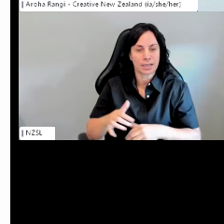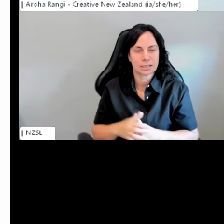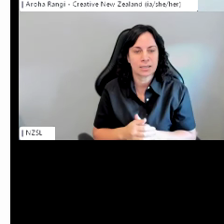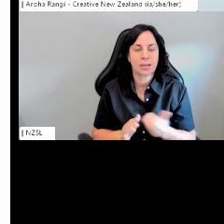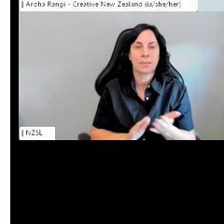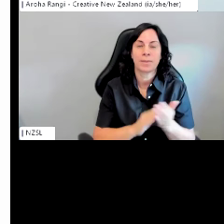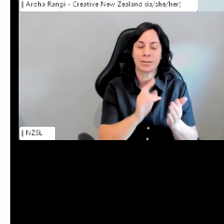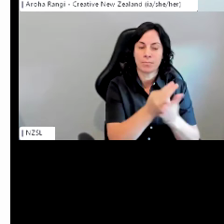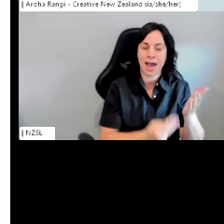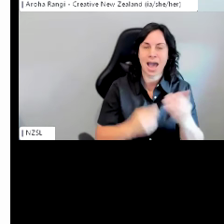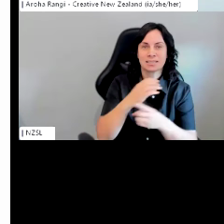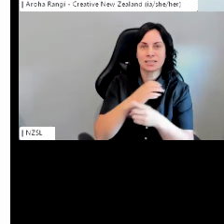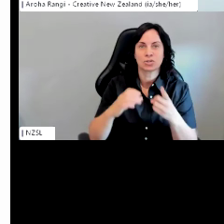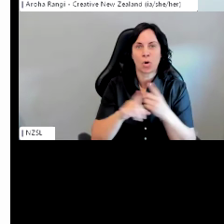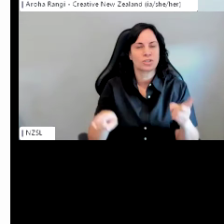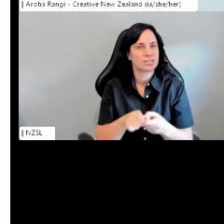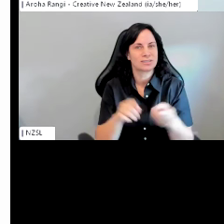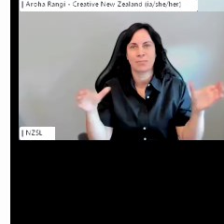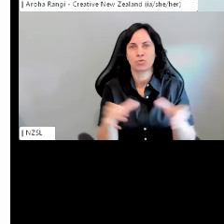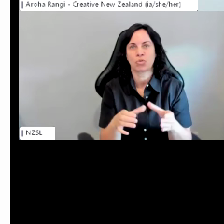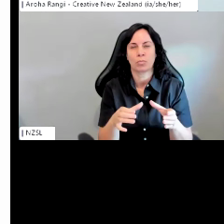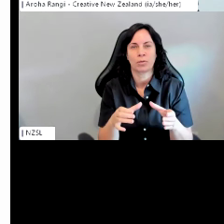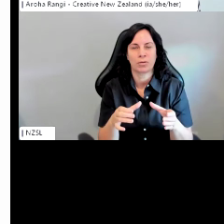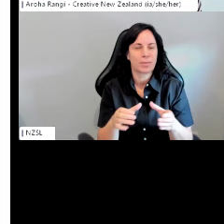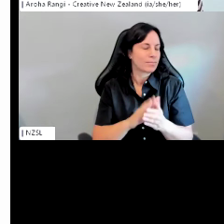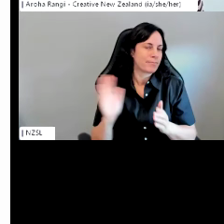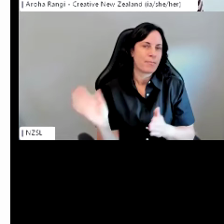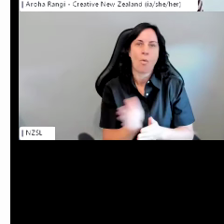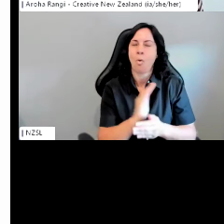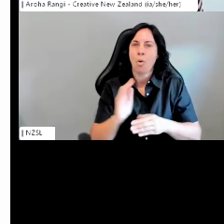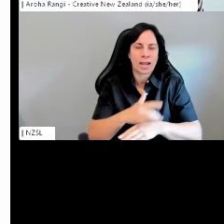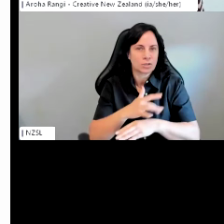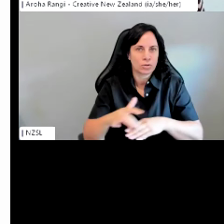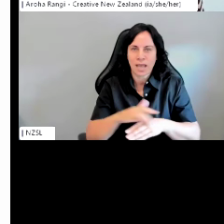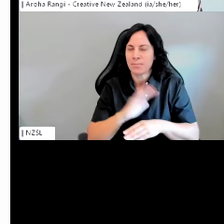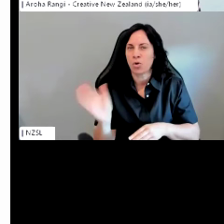in the same category as everything else. So all entertainment, all leisure and so they could go